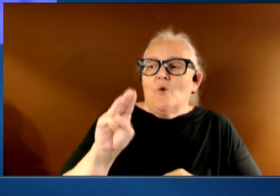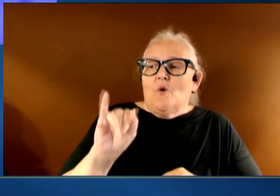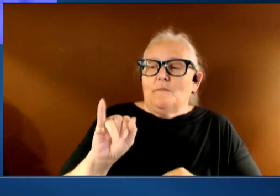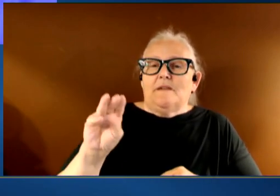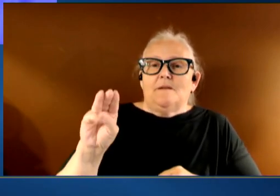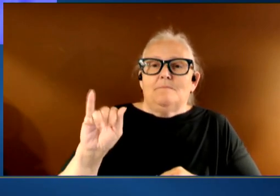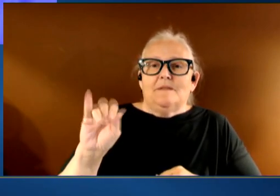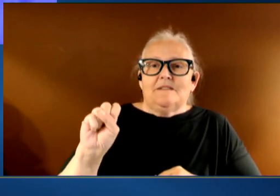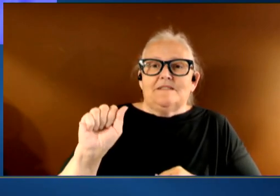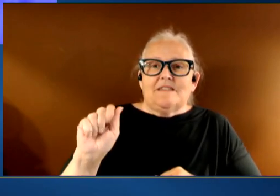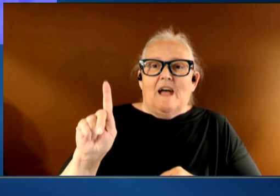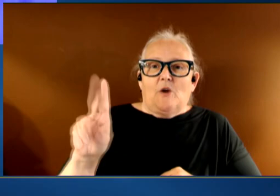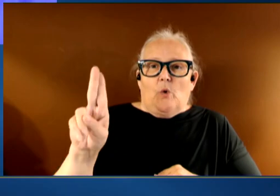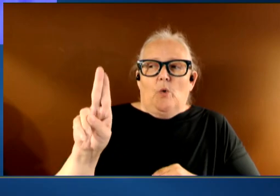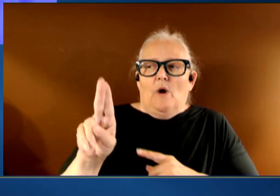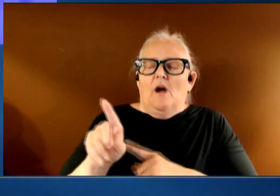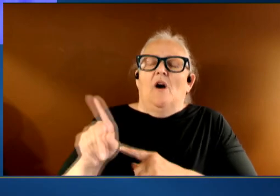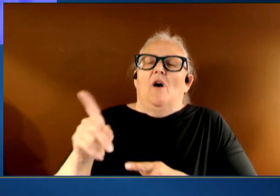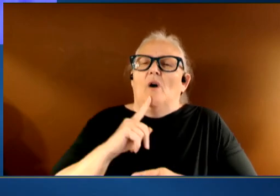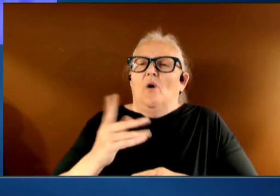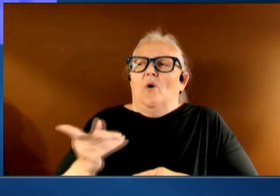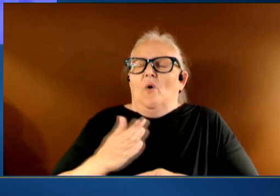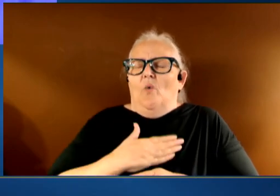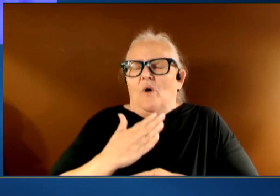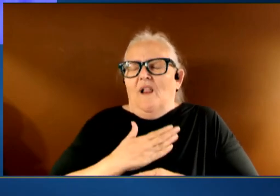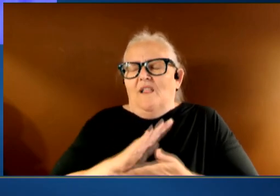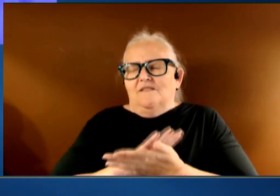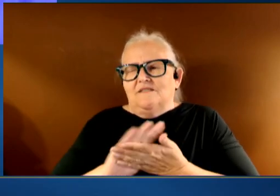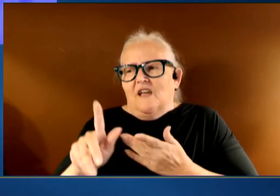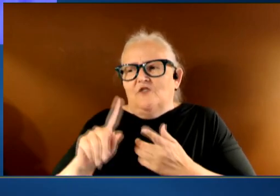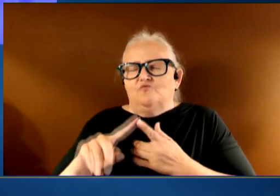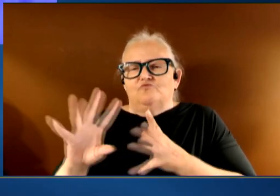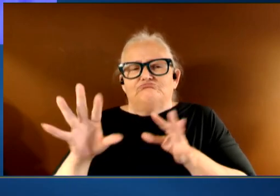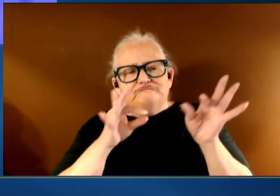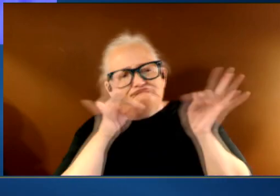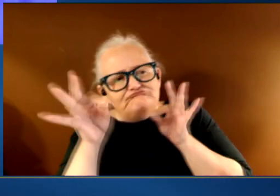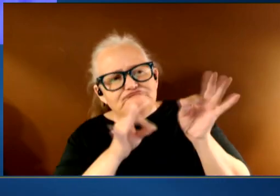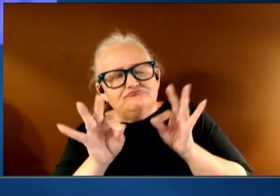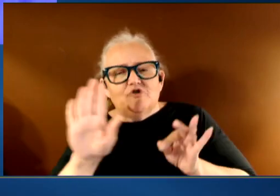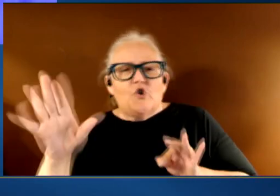so generously sharing her personal reproductive health journey as a mother who carries sickle